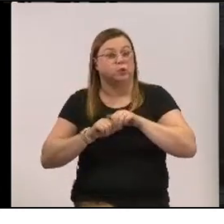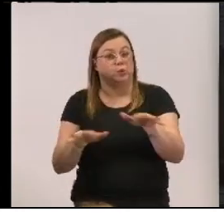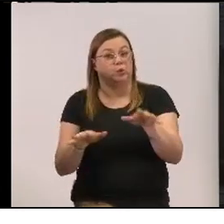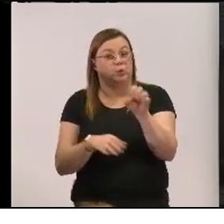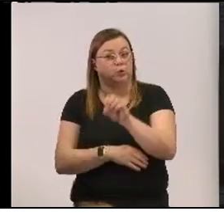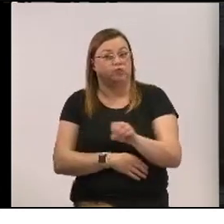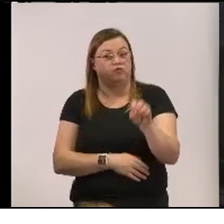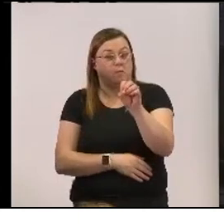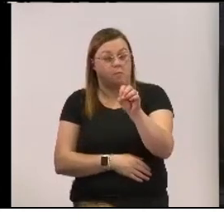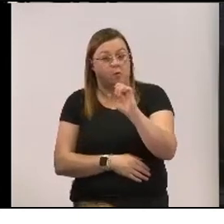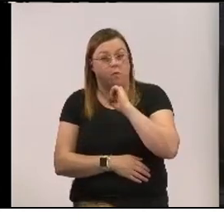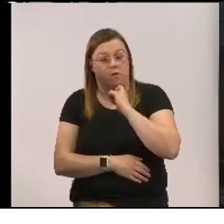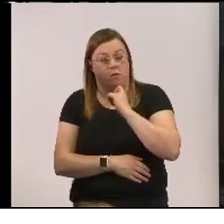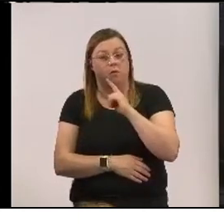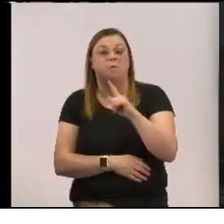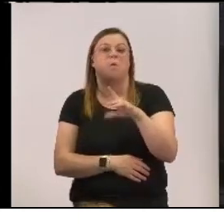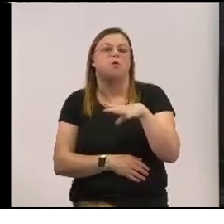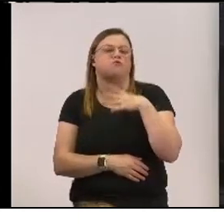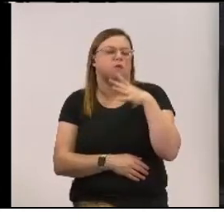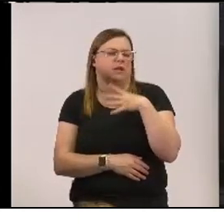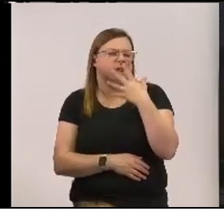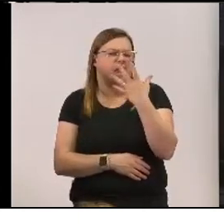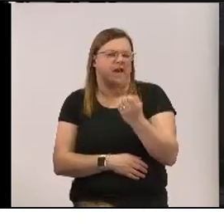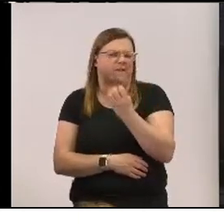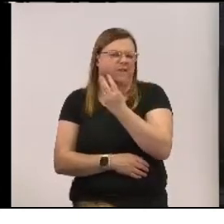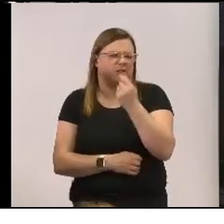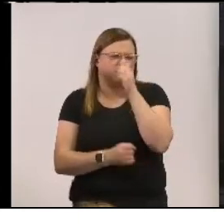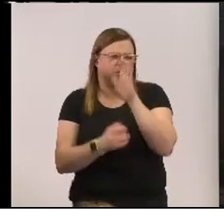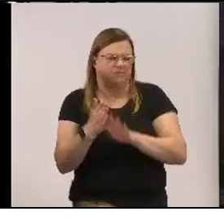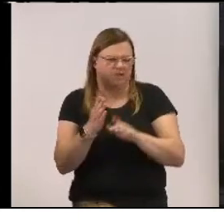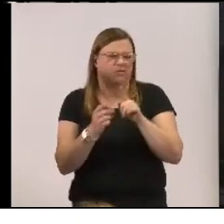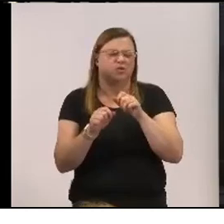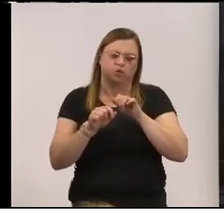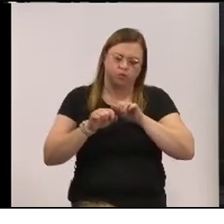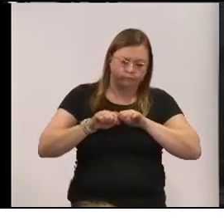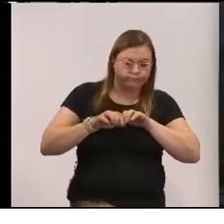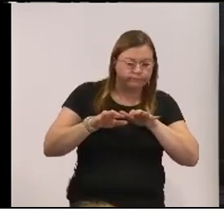And we have already obviously some experiences to roll out regulations